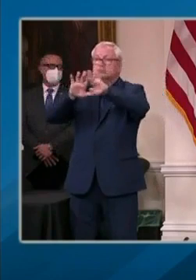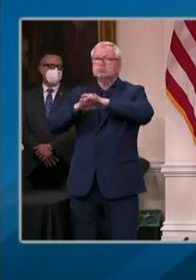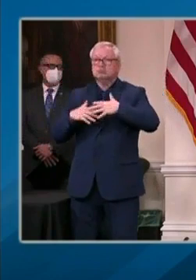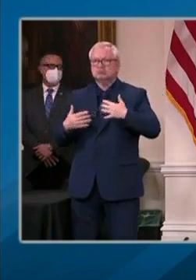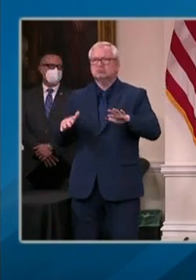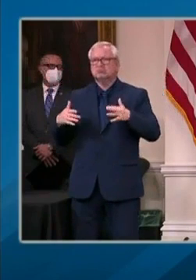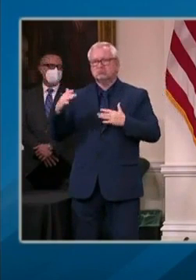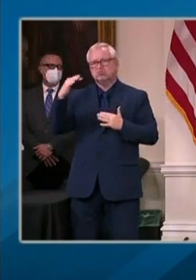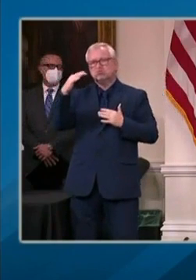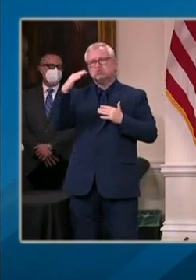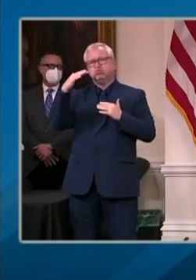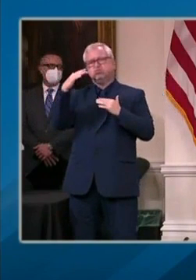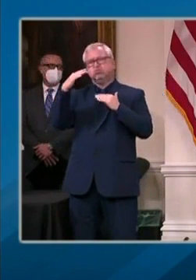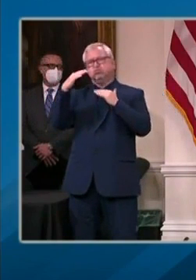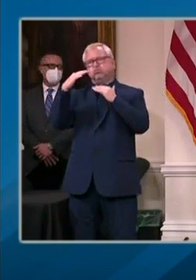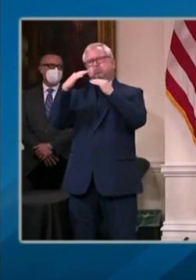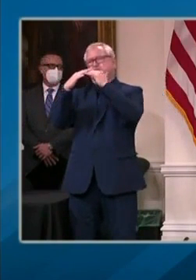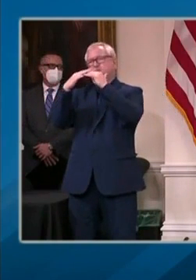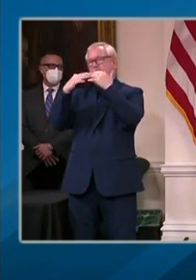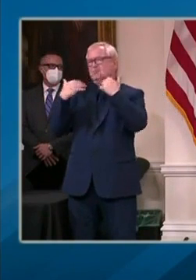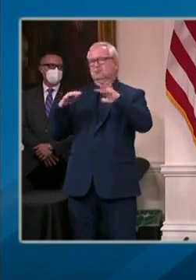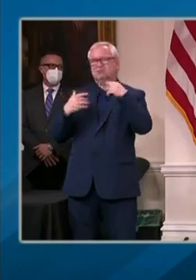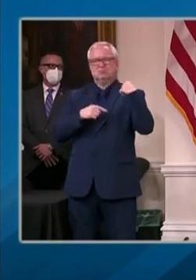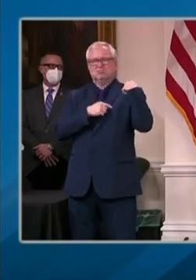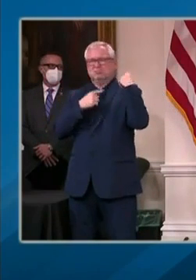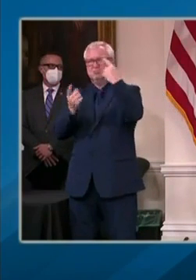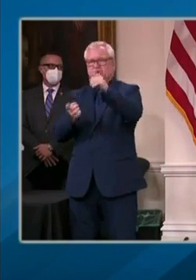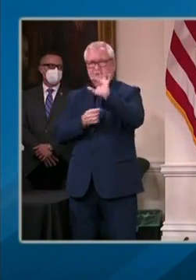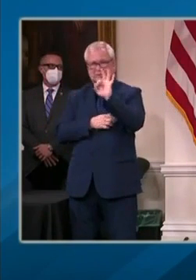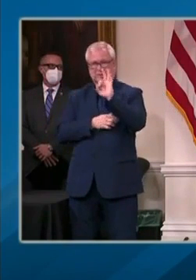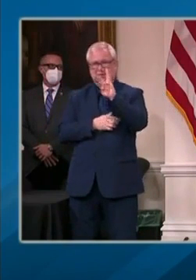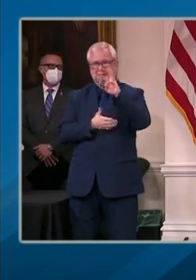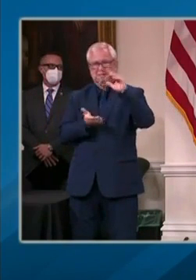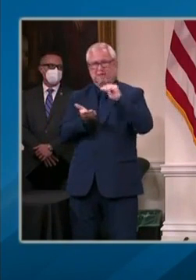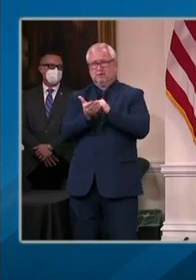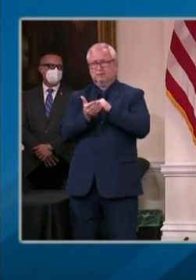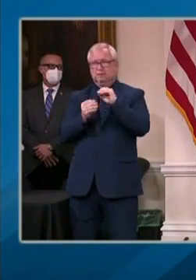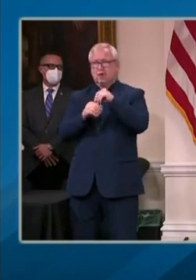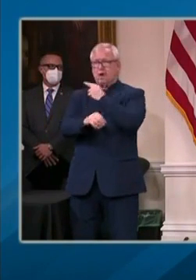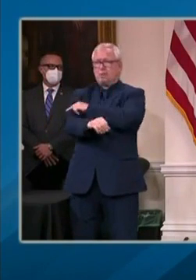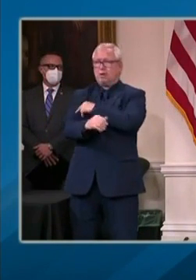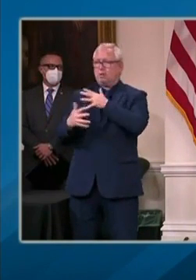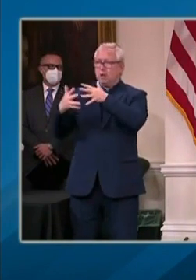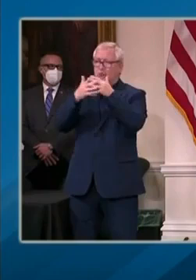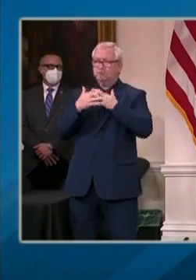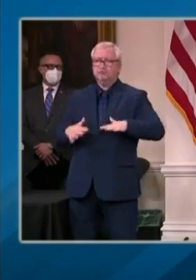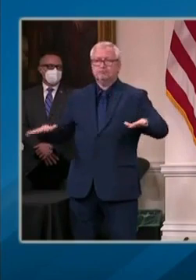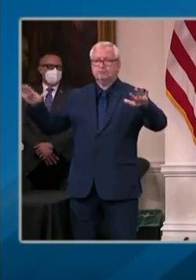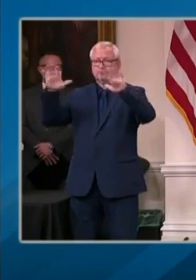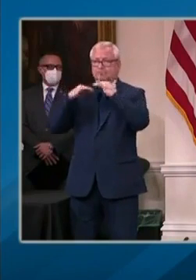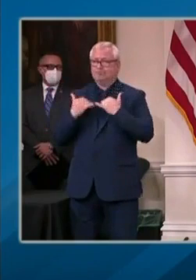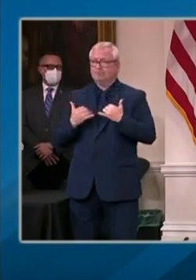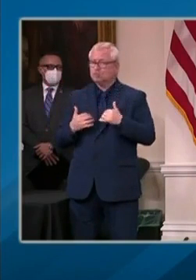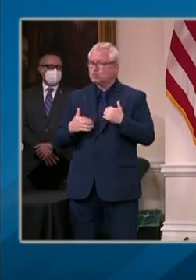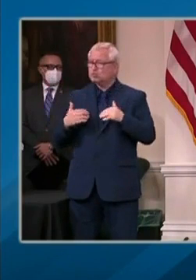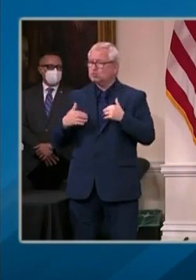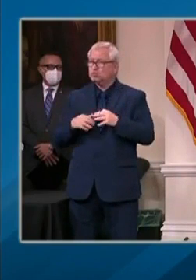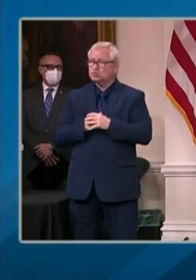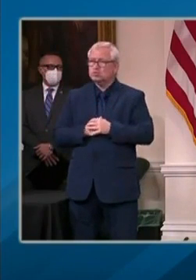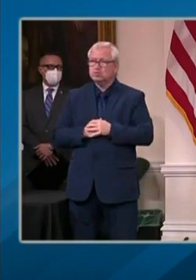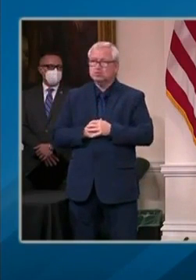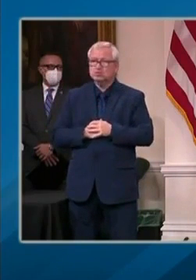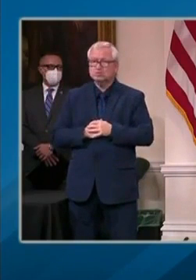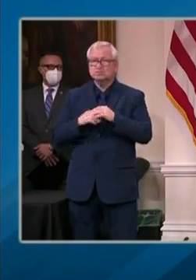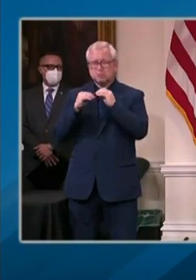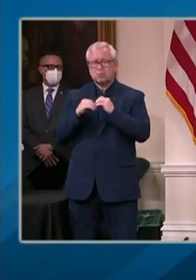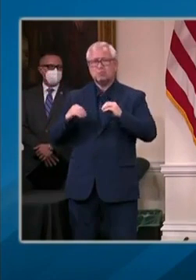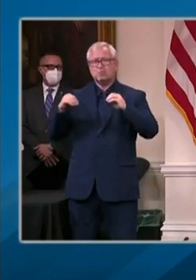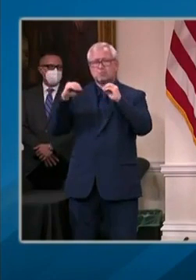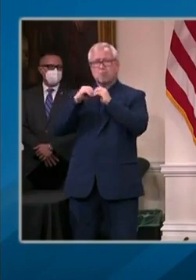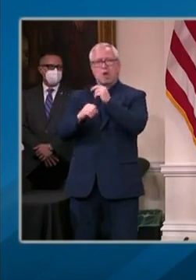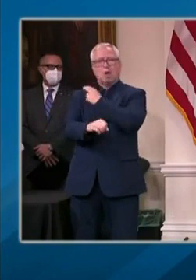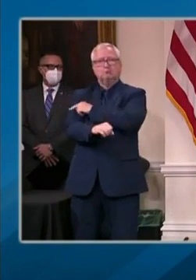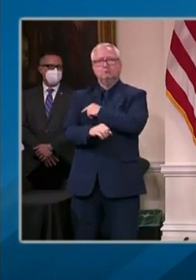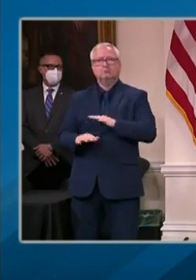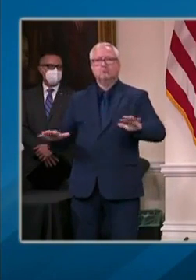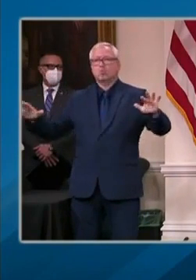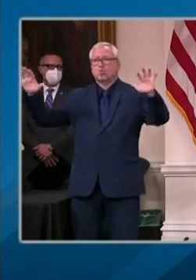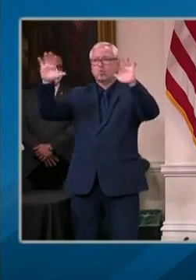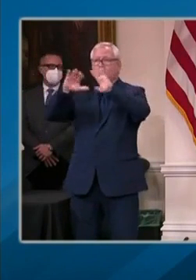COVID-19 HOSPITALIZATIONS IN THE U.S. HAVE SURGED TO THEIR HIGHEST LEVEL EVER WITH OVER 96,000 AMERICANS HOSPITALIZED TODAY.